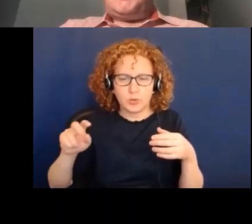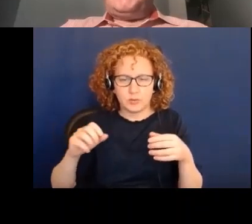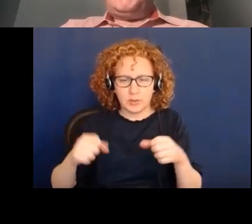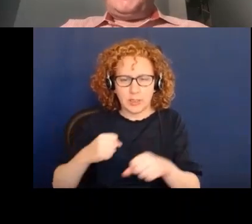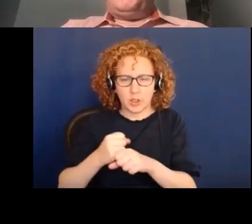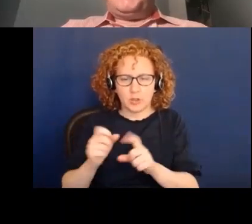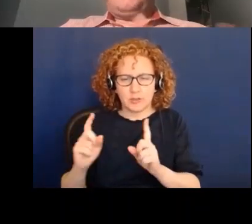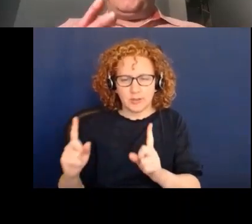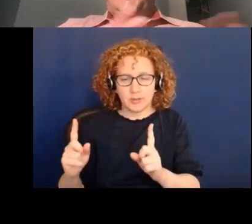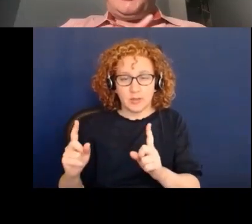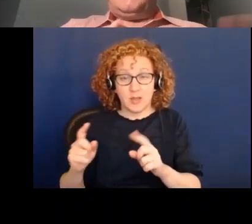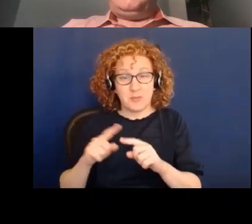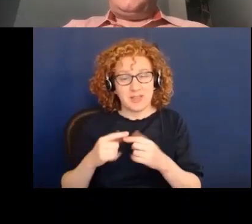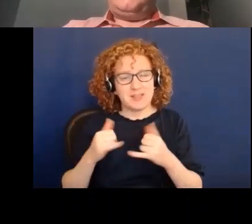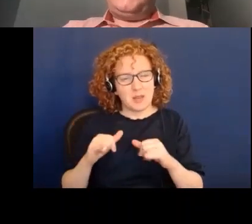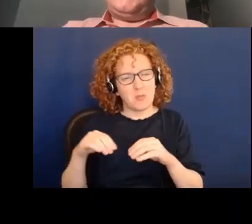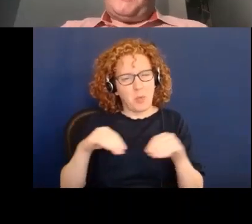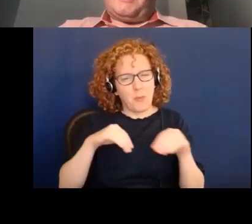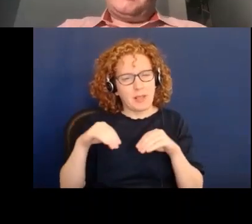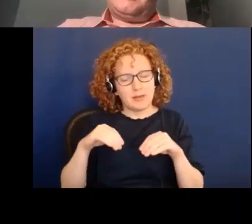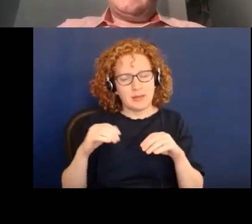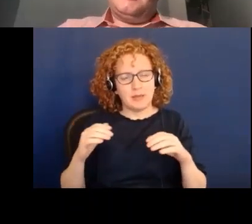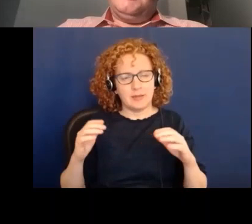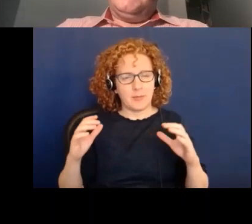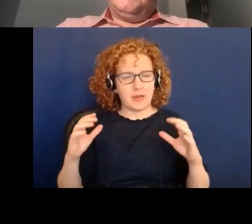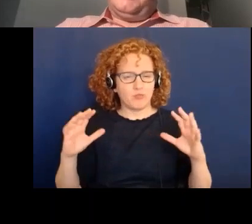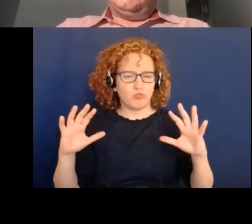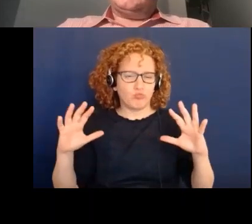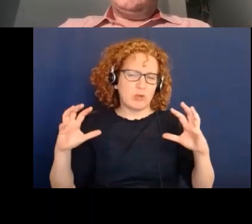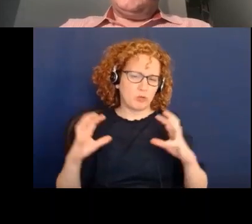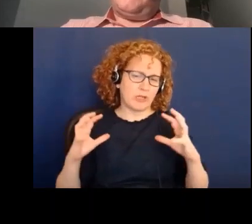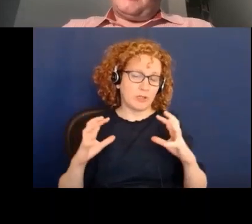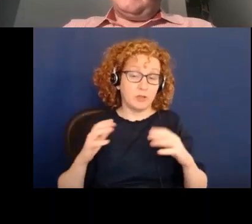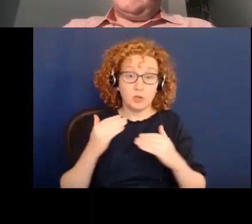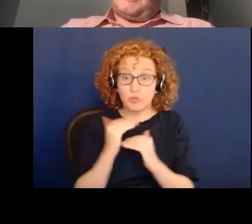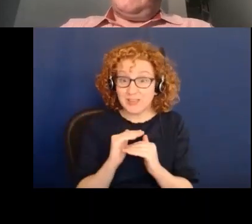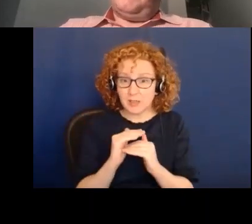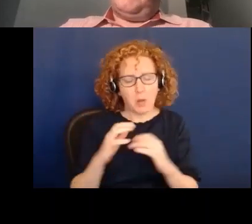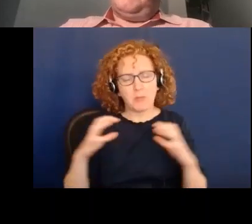just so that we can have a good handle on all of these factors in terms of faculty staff approved